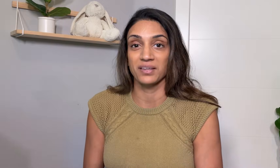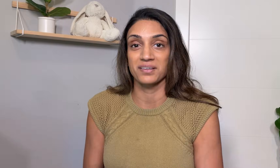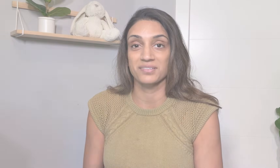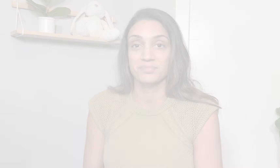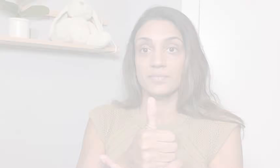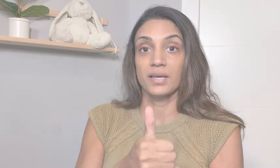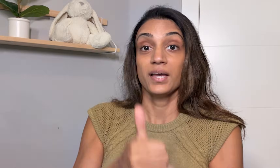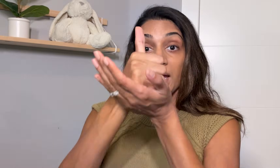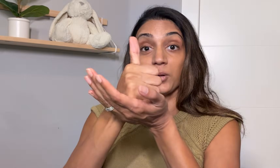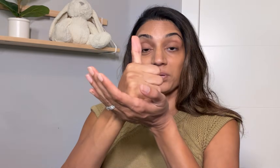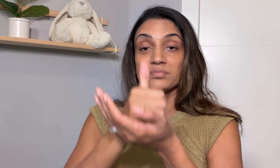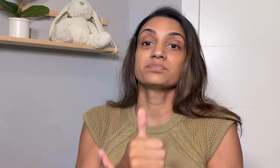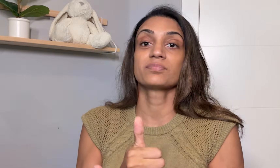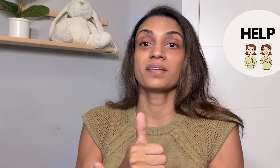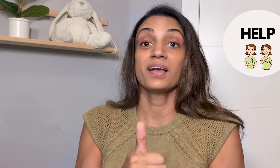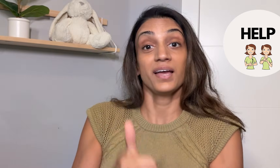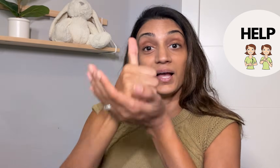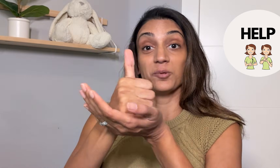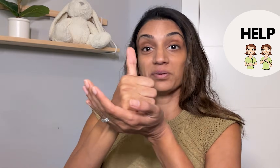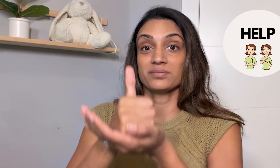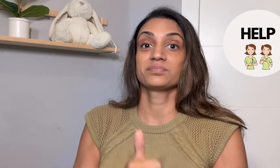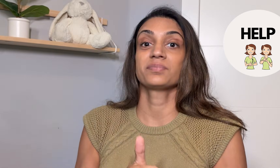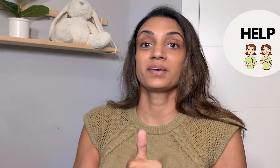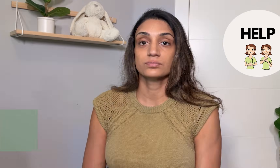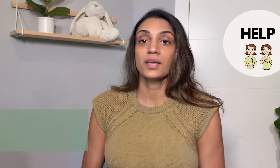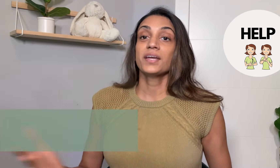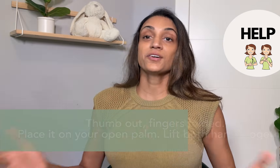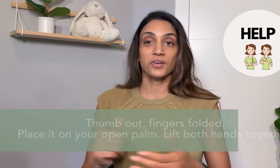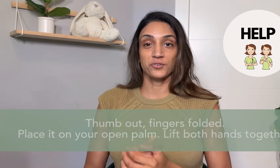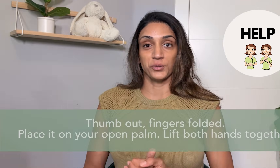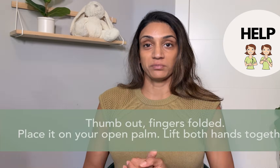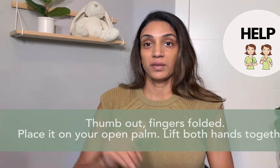These help help. Here's how to do it.